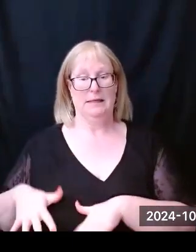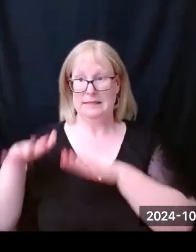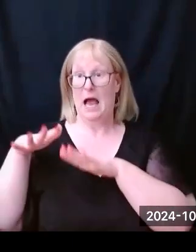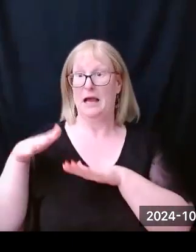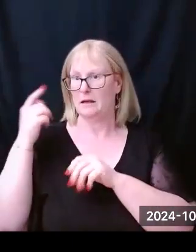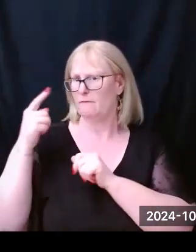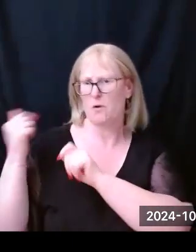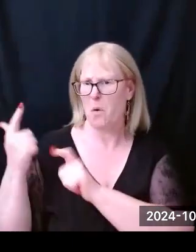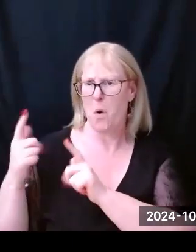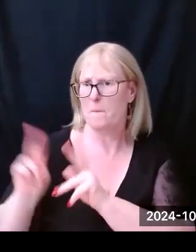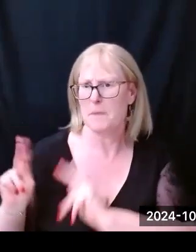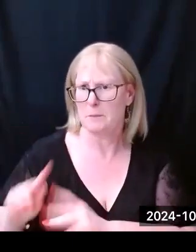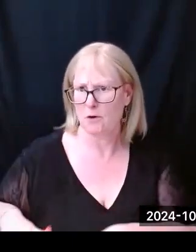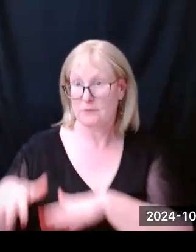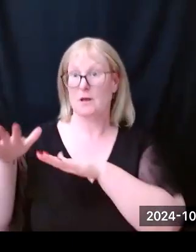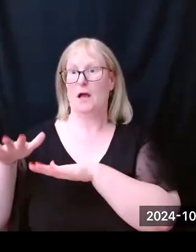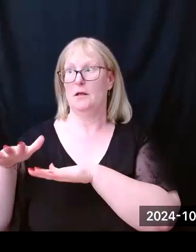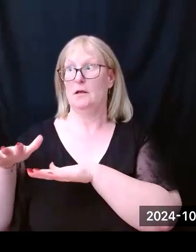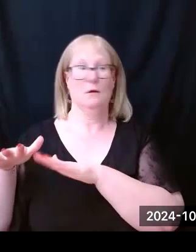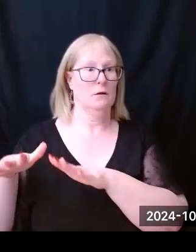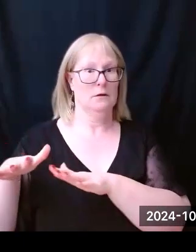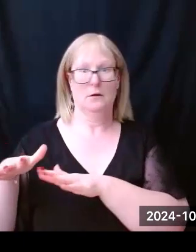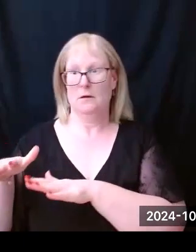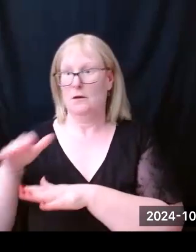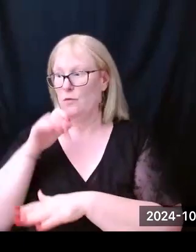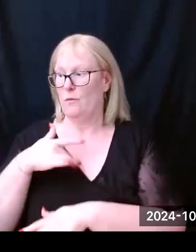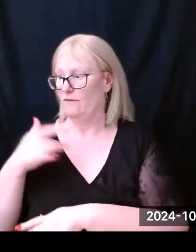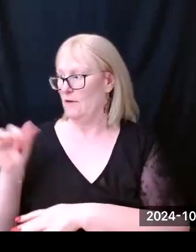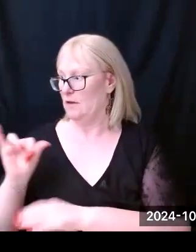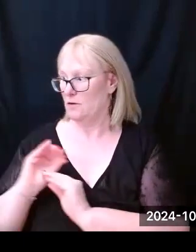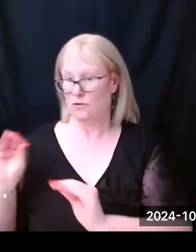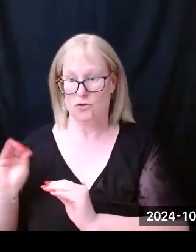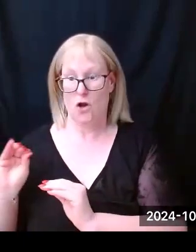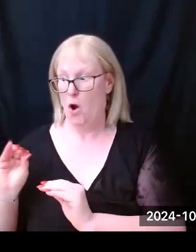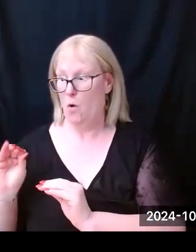is when we lose a sense of control and predictability.